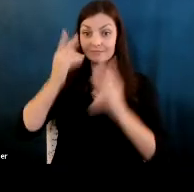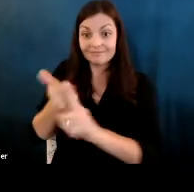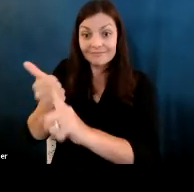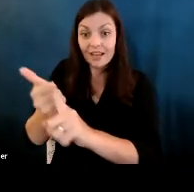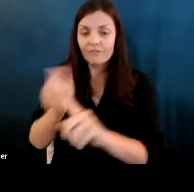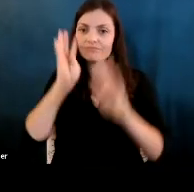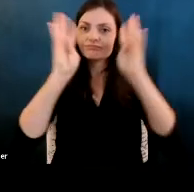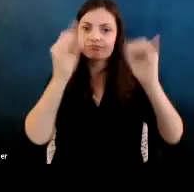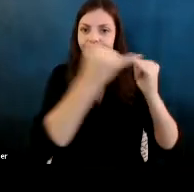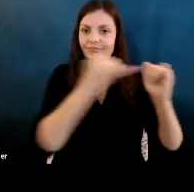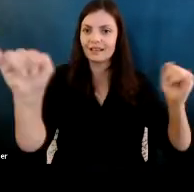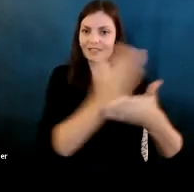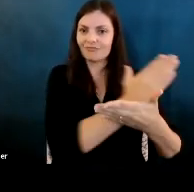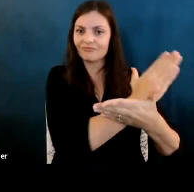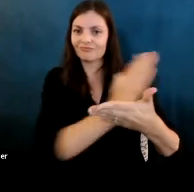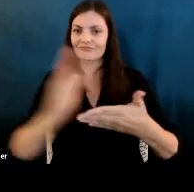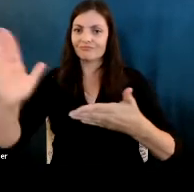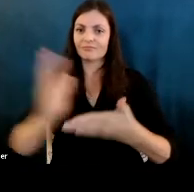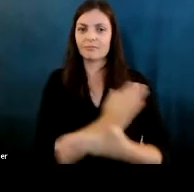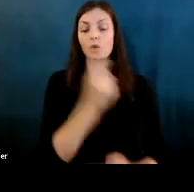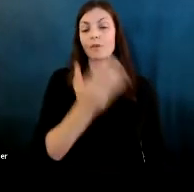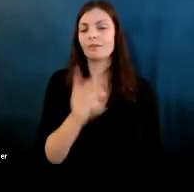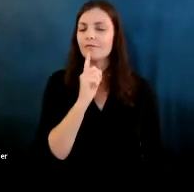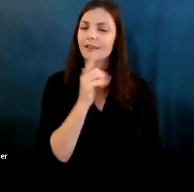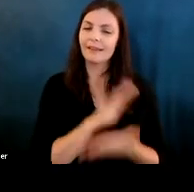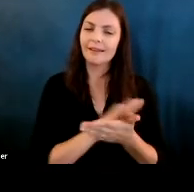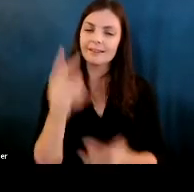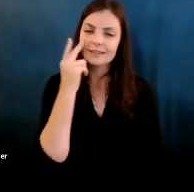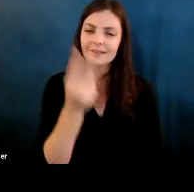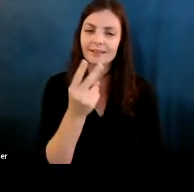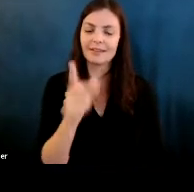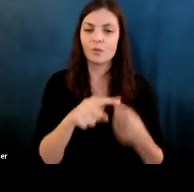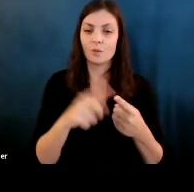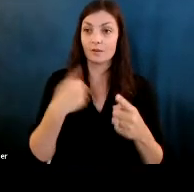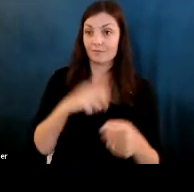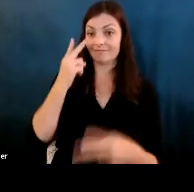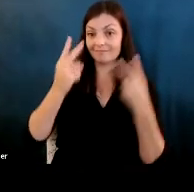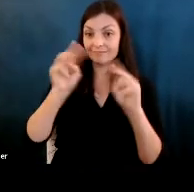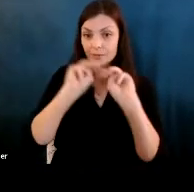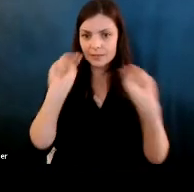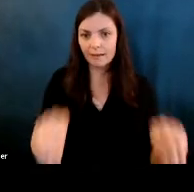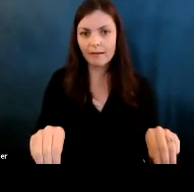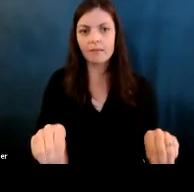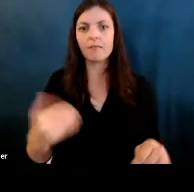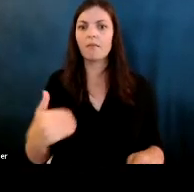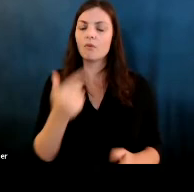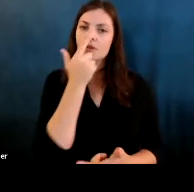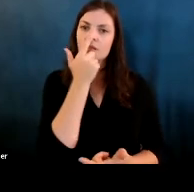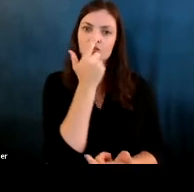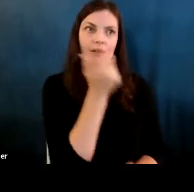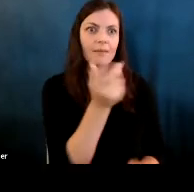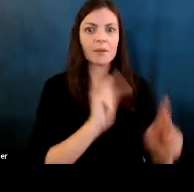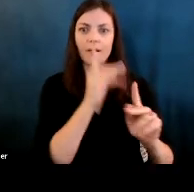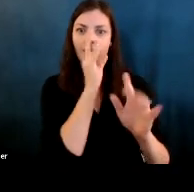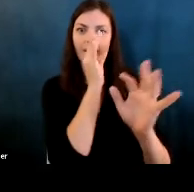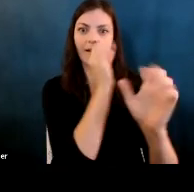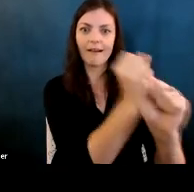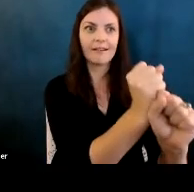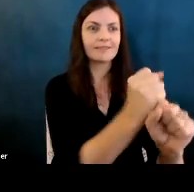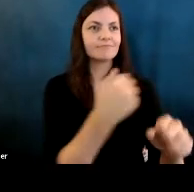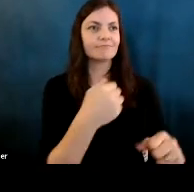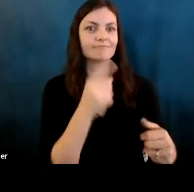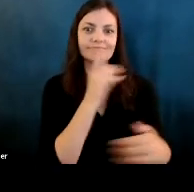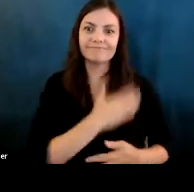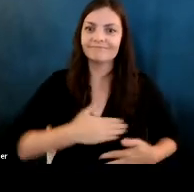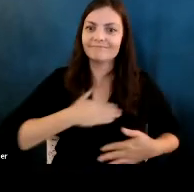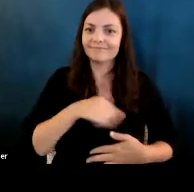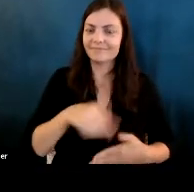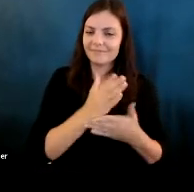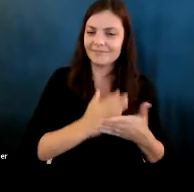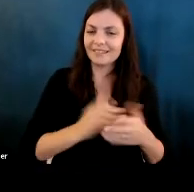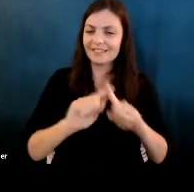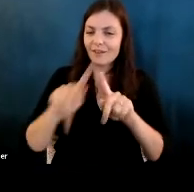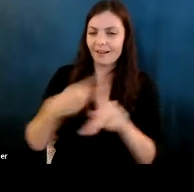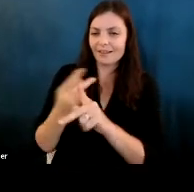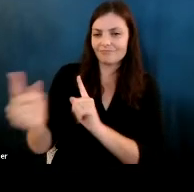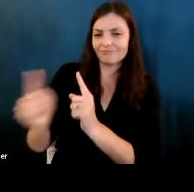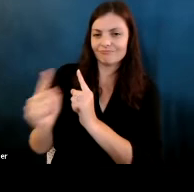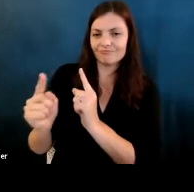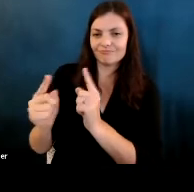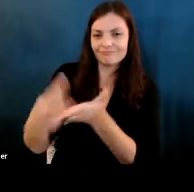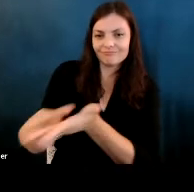Fernanda Viegas: But one of the things that was really nice to see when we visited the museum is just how interested people were in this piece and and also like the different kinds of conversations that would come up.